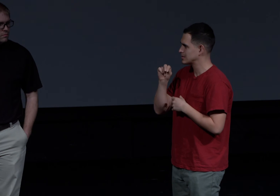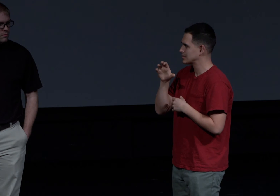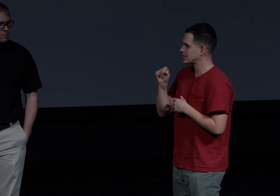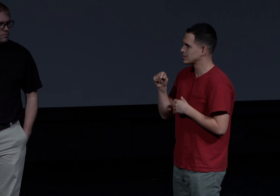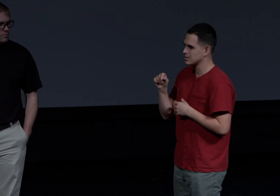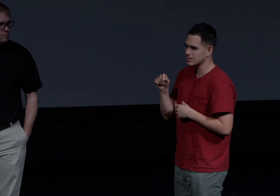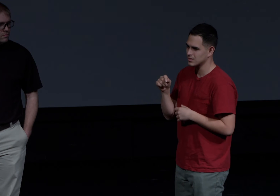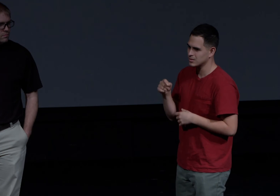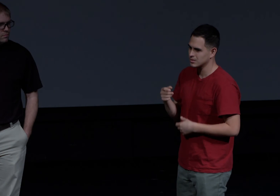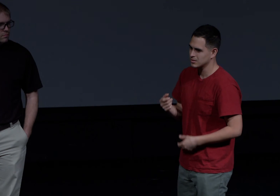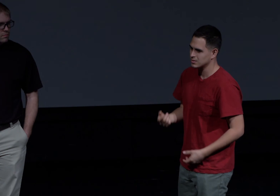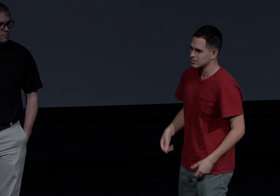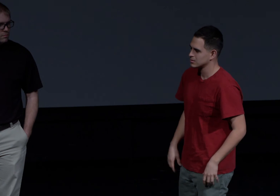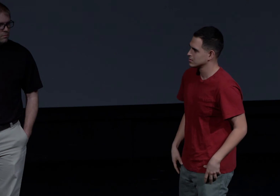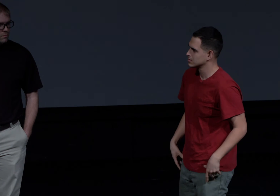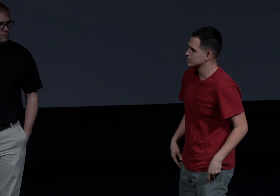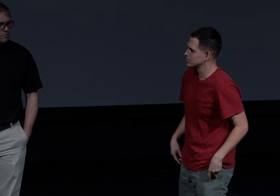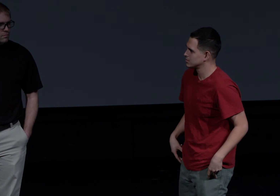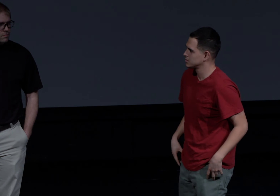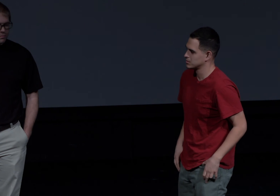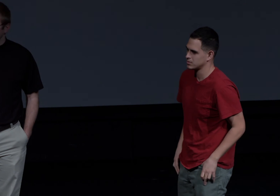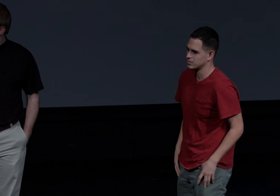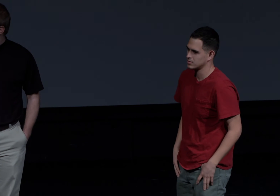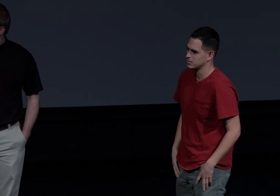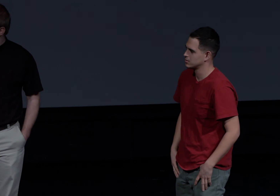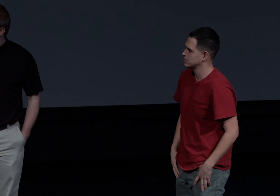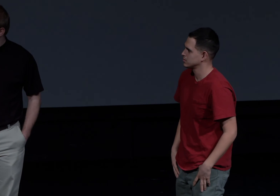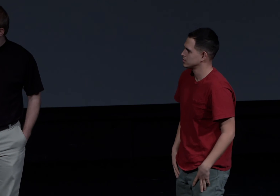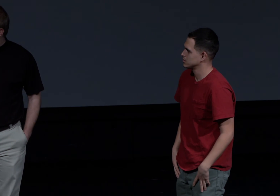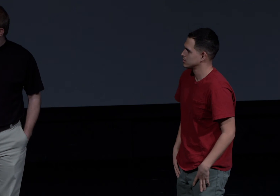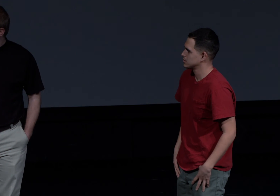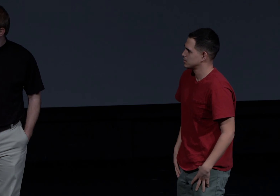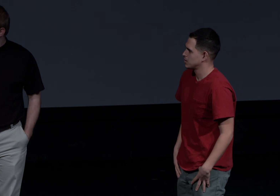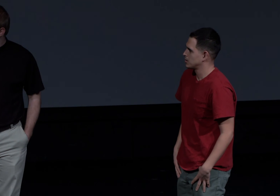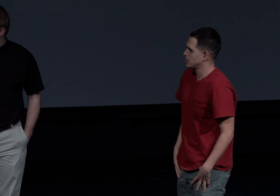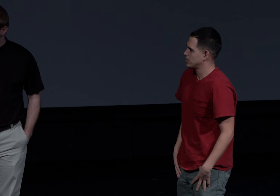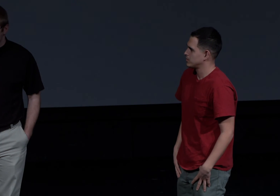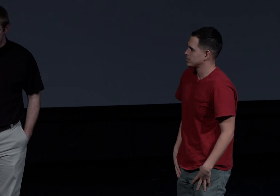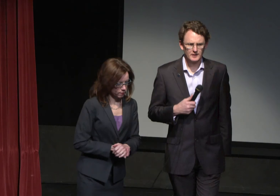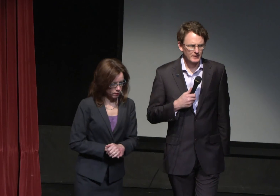many of the animals that currently exist will be extinct because of the climate change.